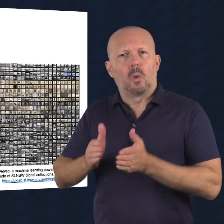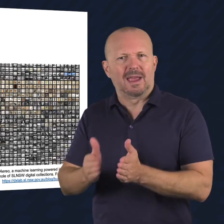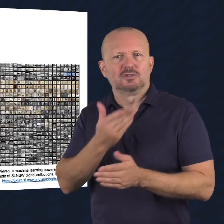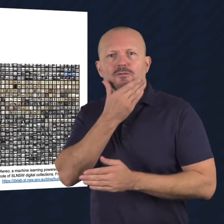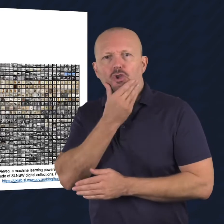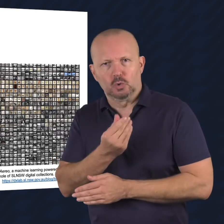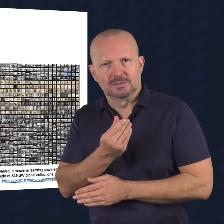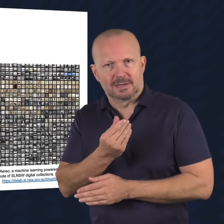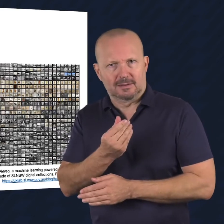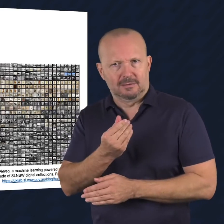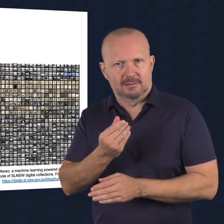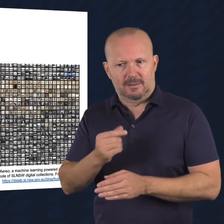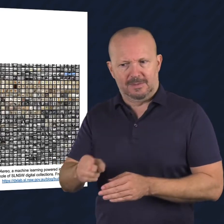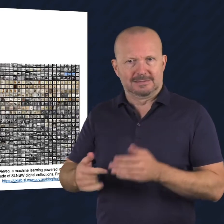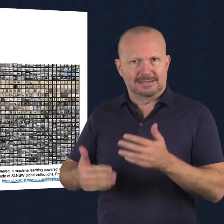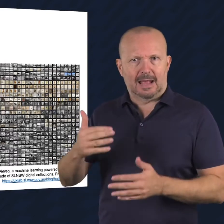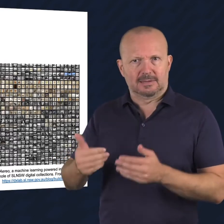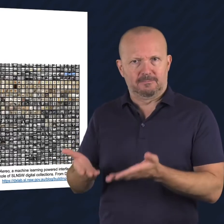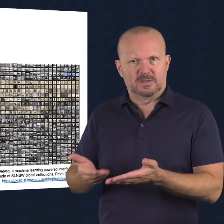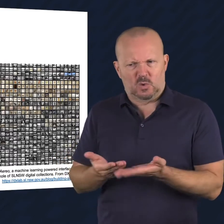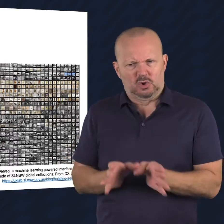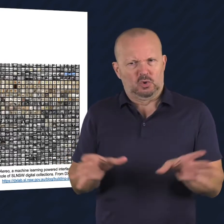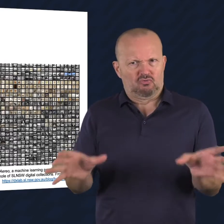new forms of use of GLAMR-sourced data.